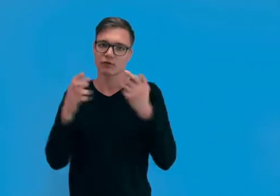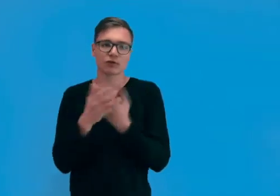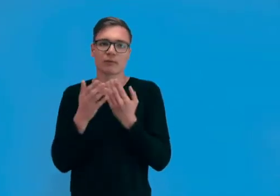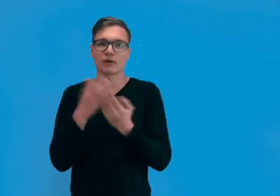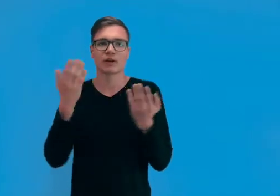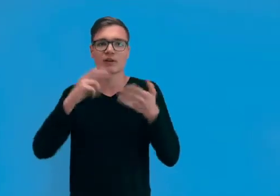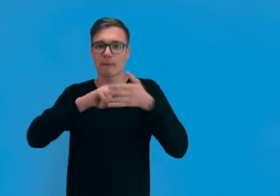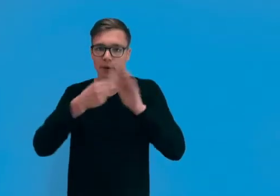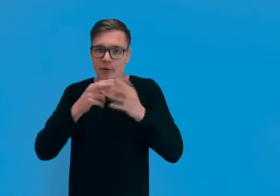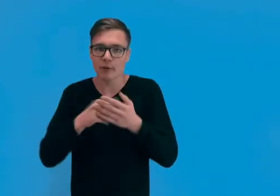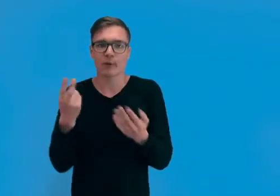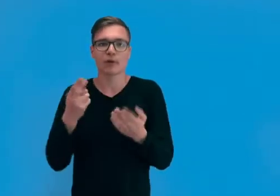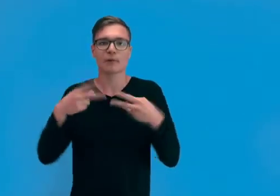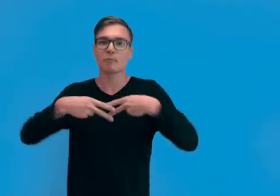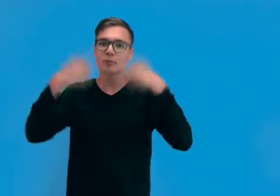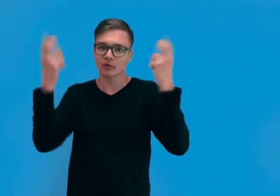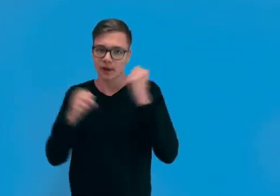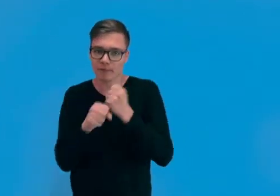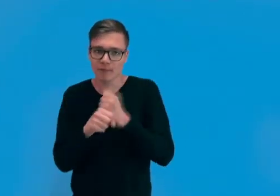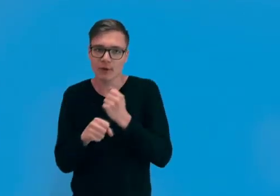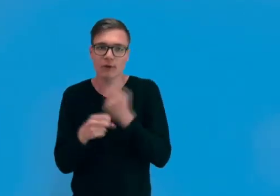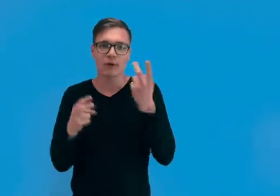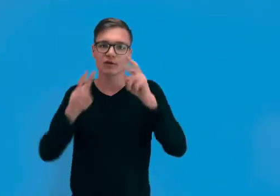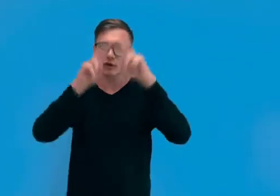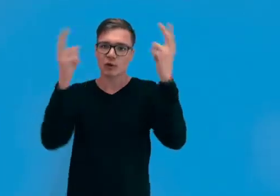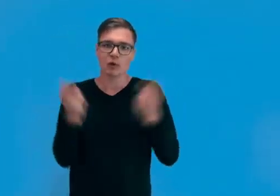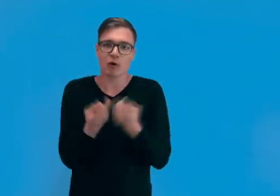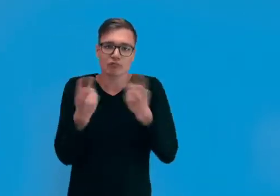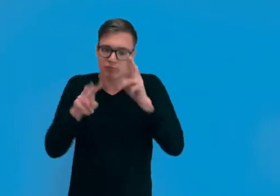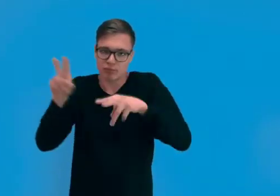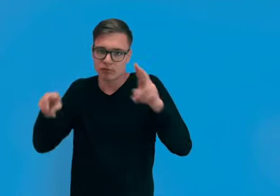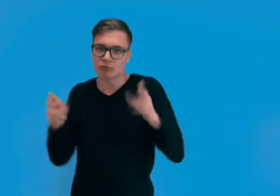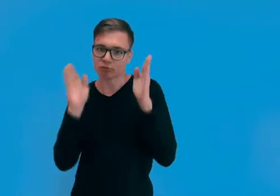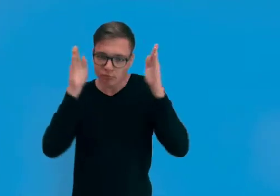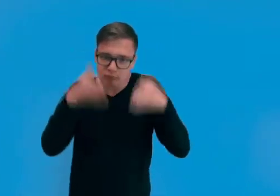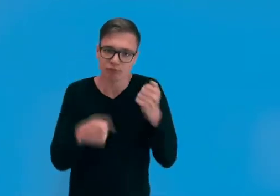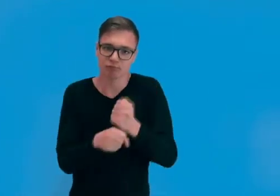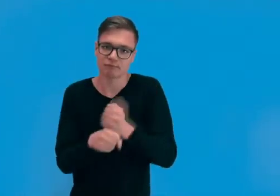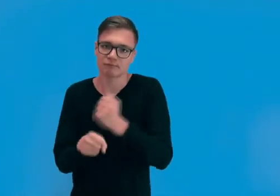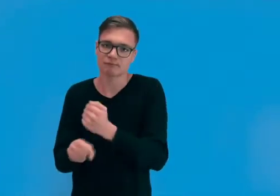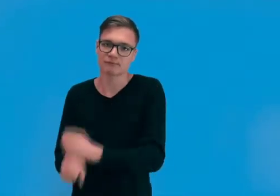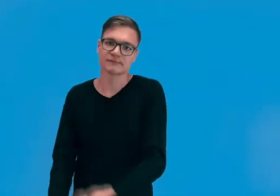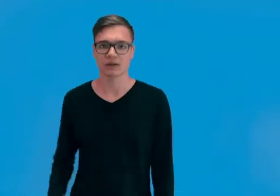For example, they work on topics like politics, public relations, environment, etc.